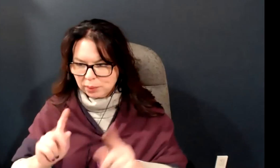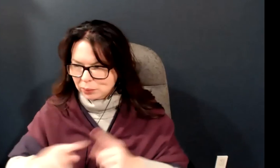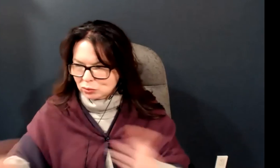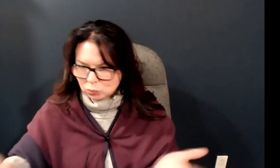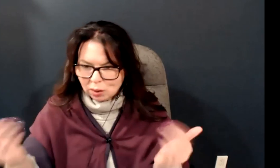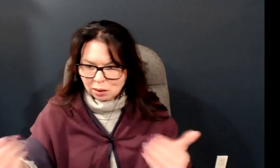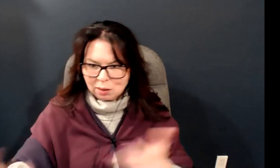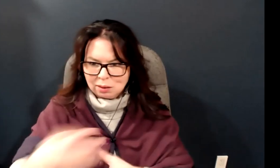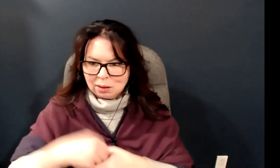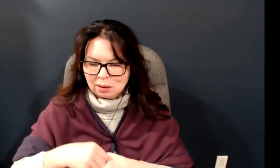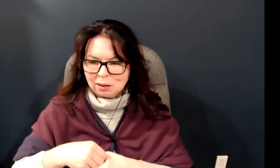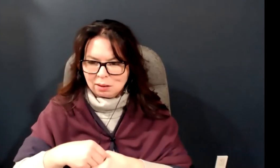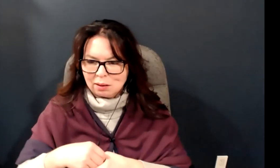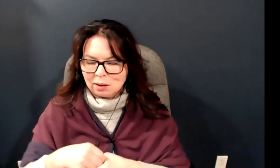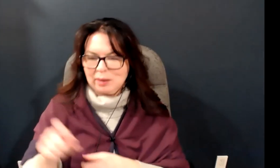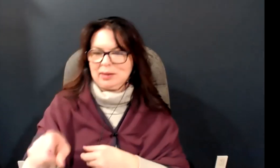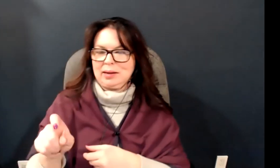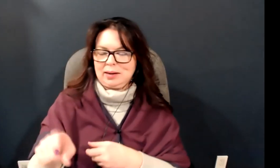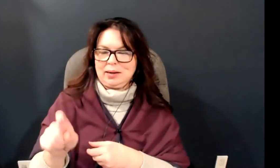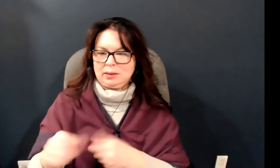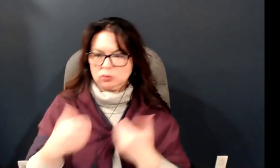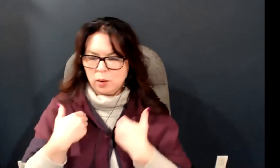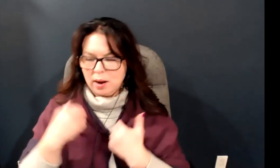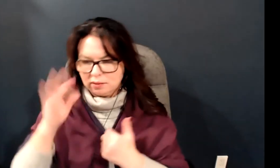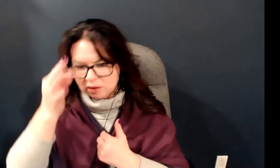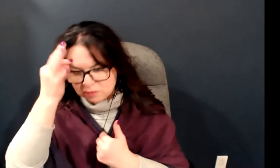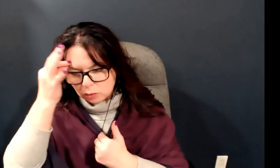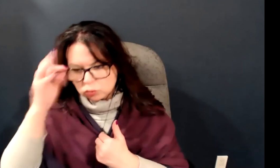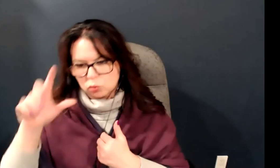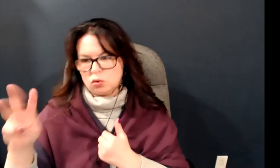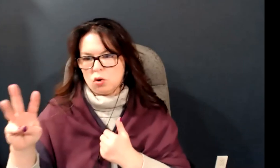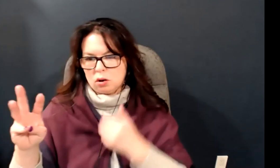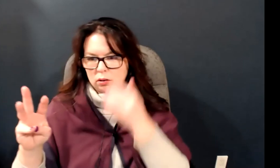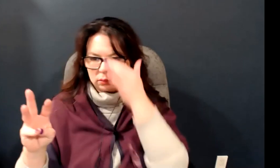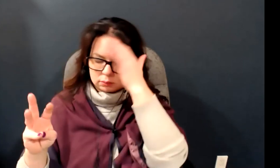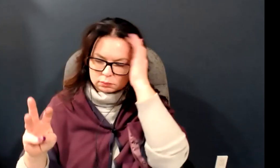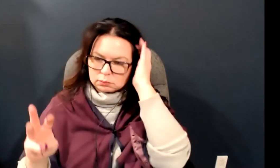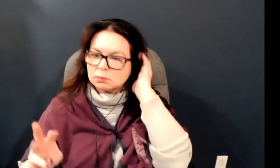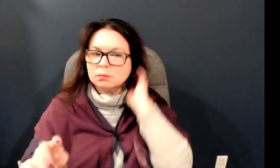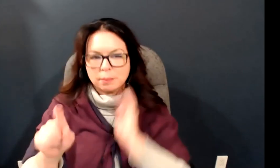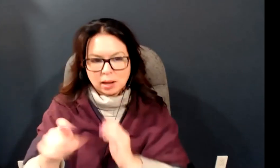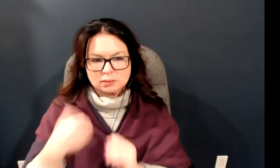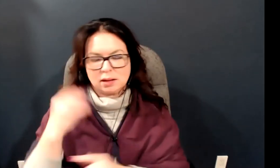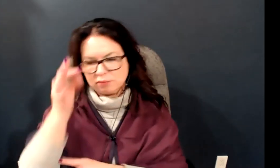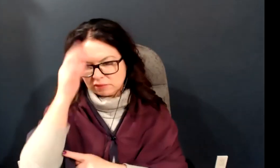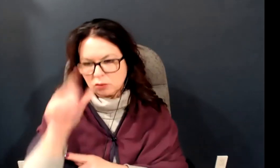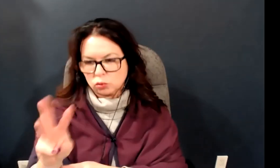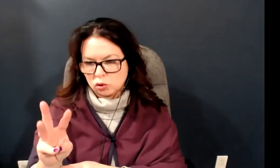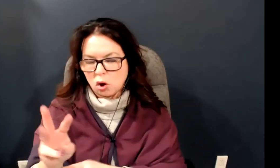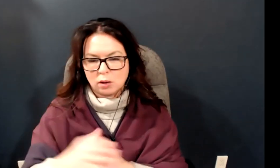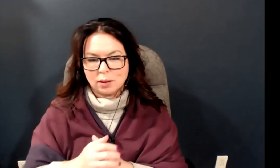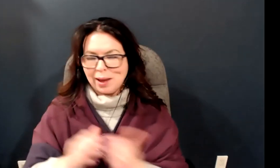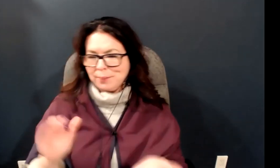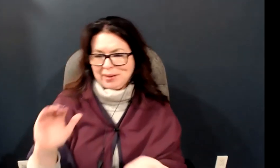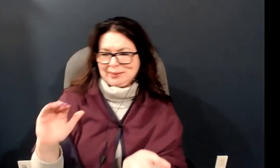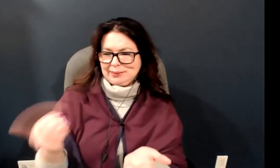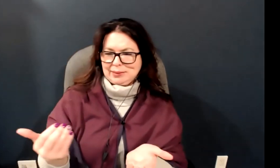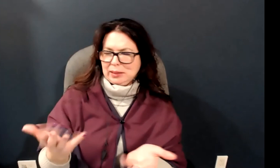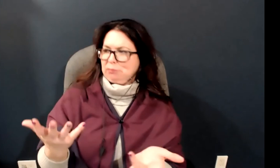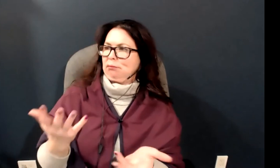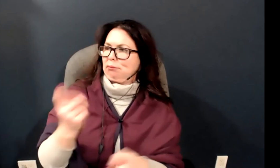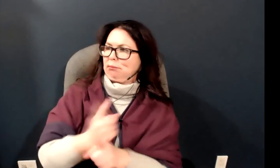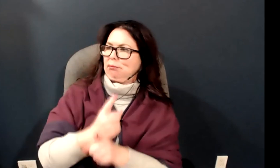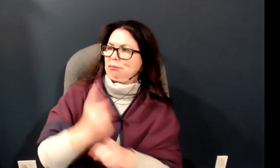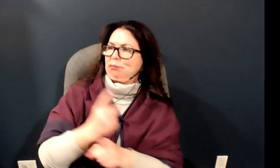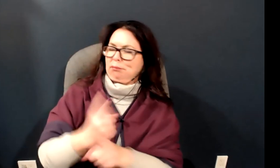I did most of my research in for my dissertation and for my masters work at Tulane and I had